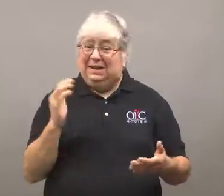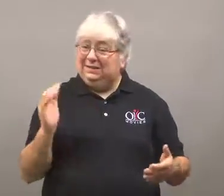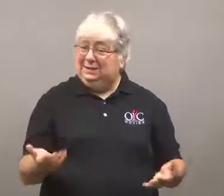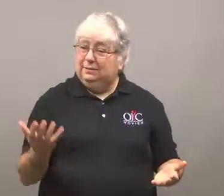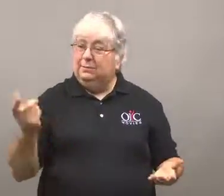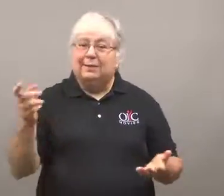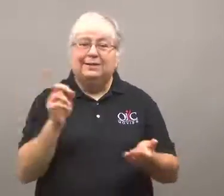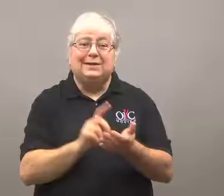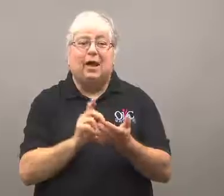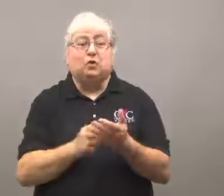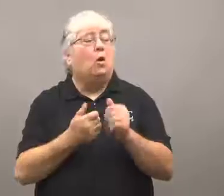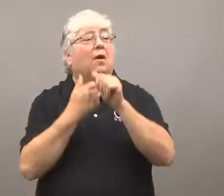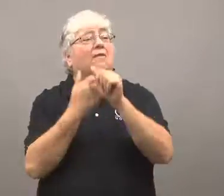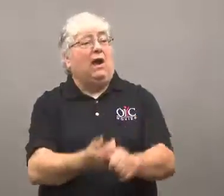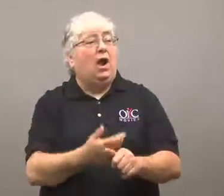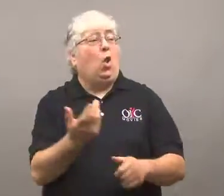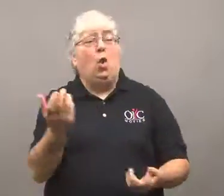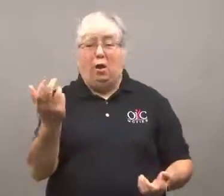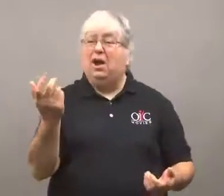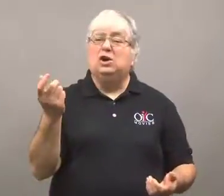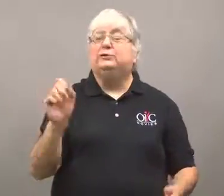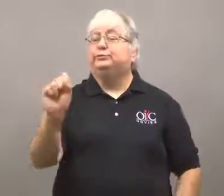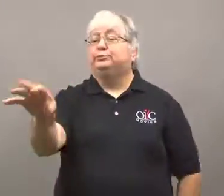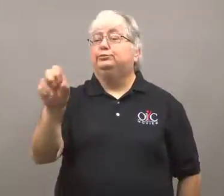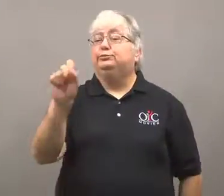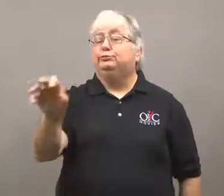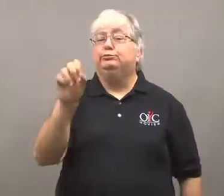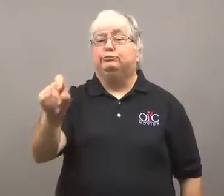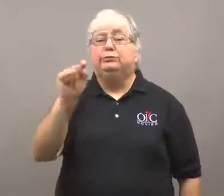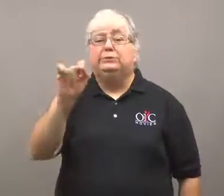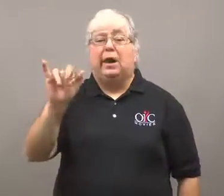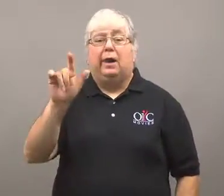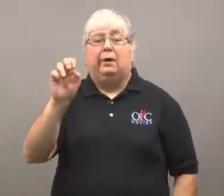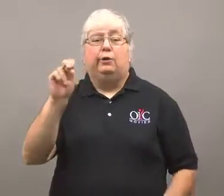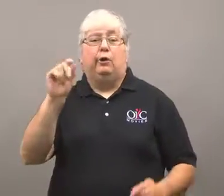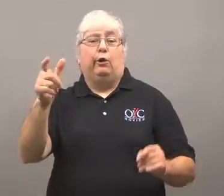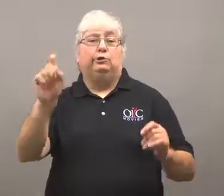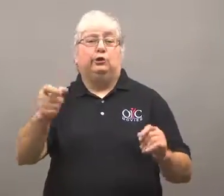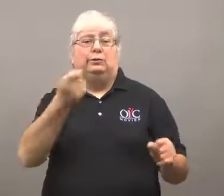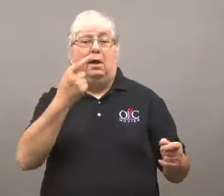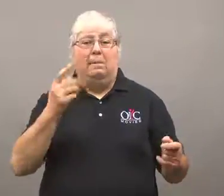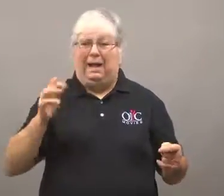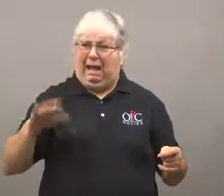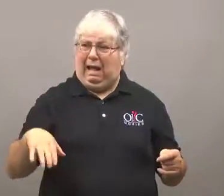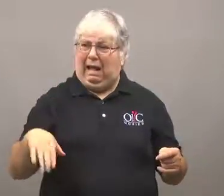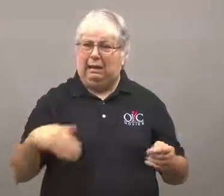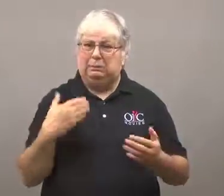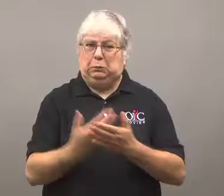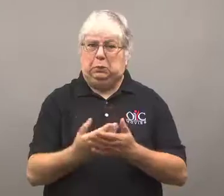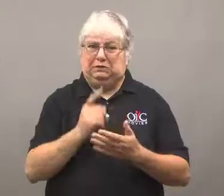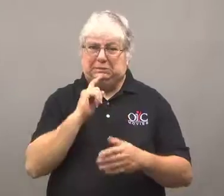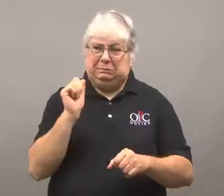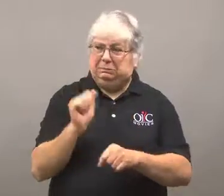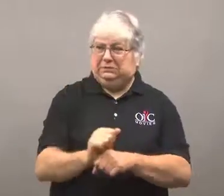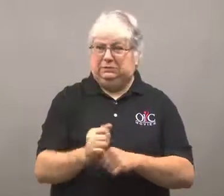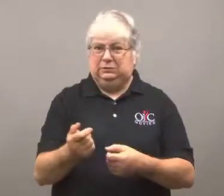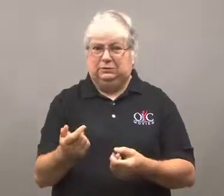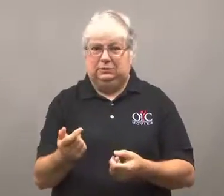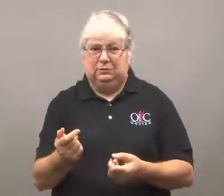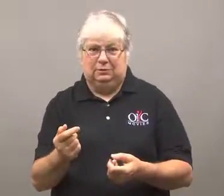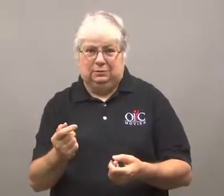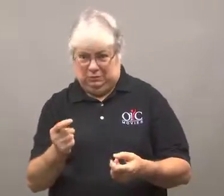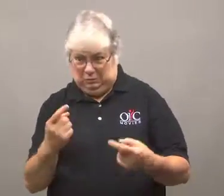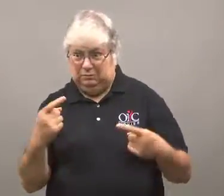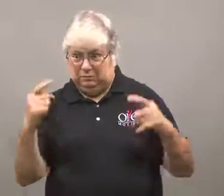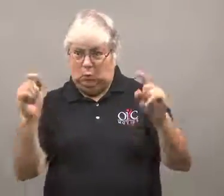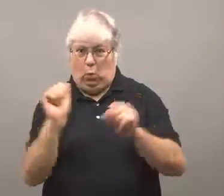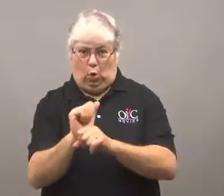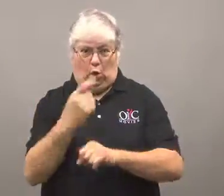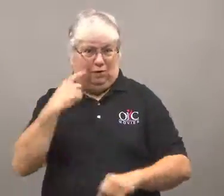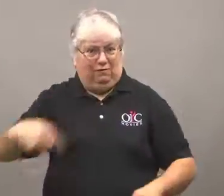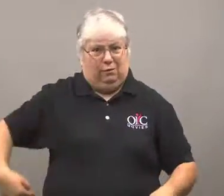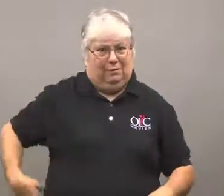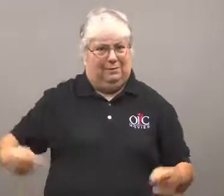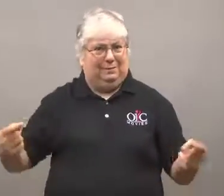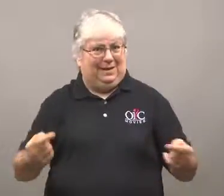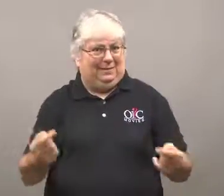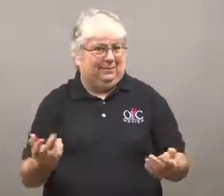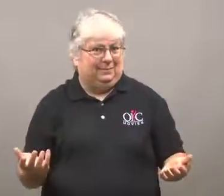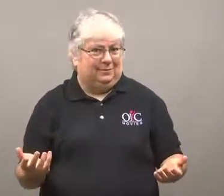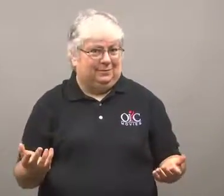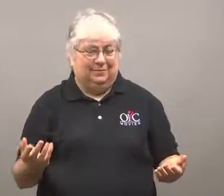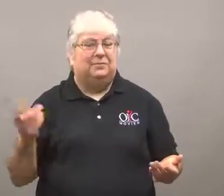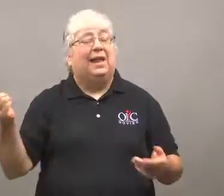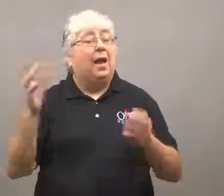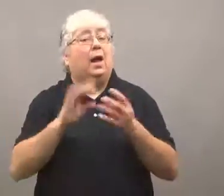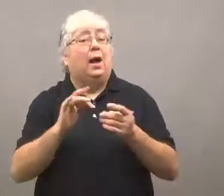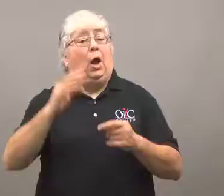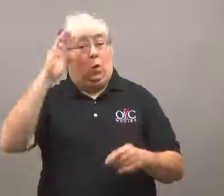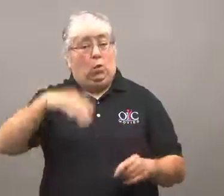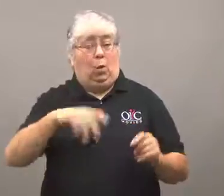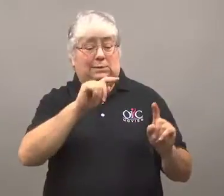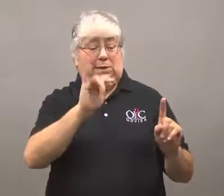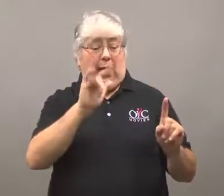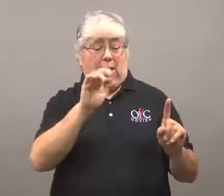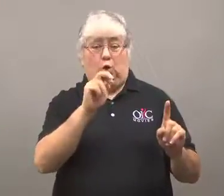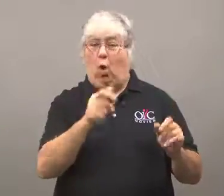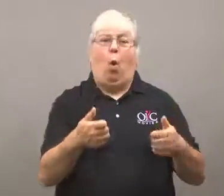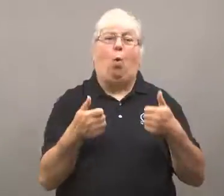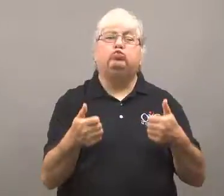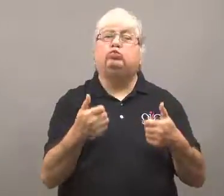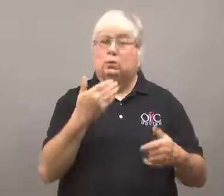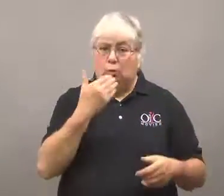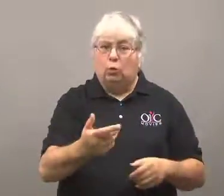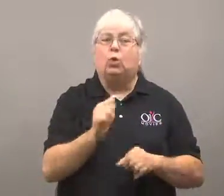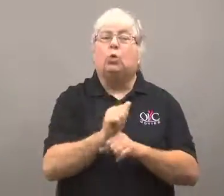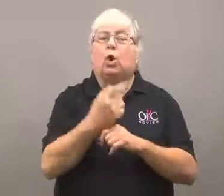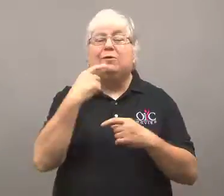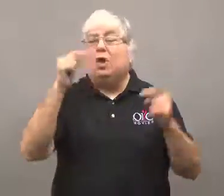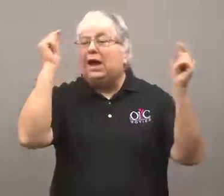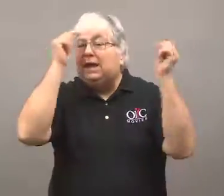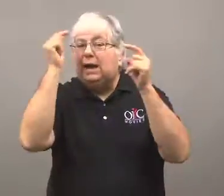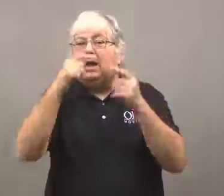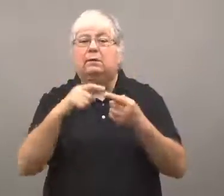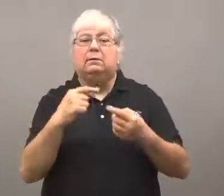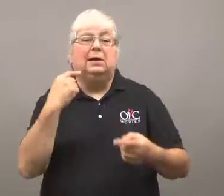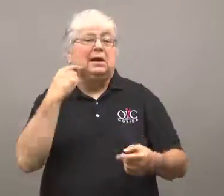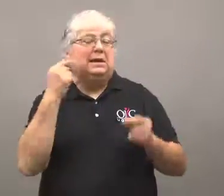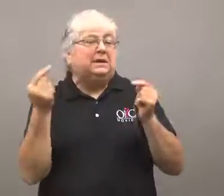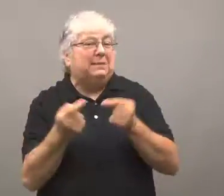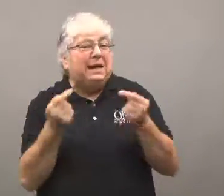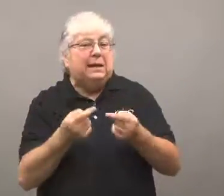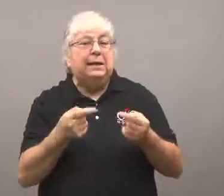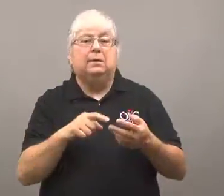He said doctors recommended Tylenol without any evidence it was effective for back pain.